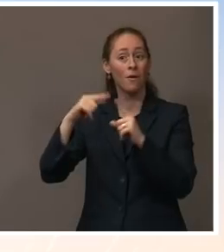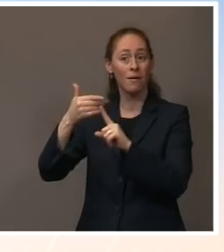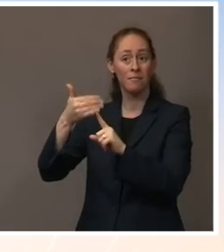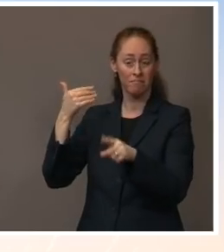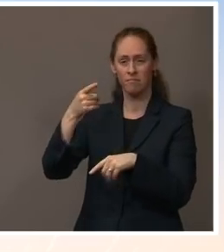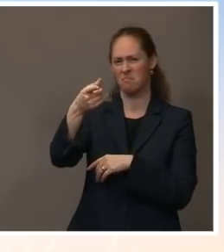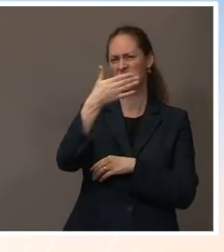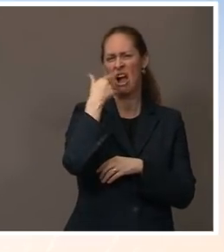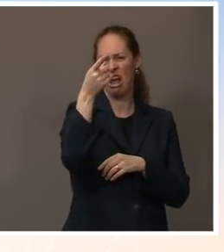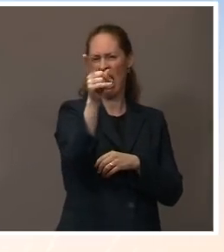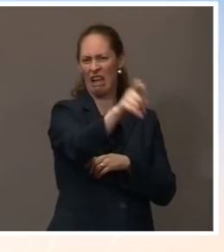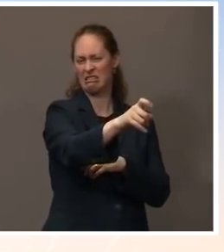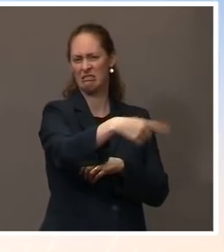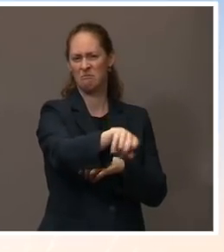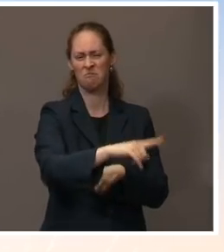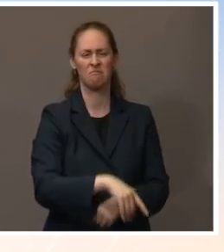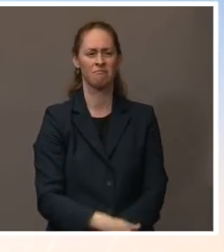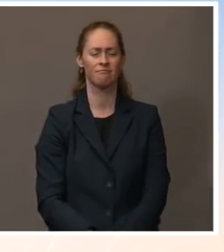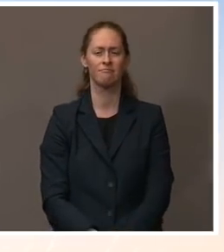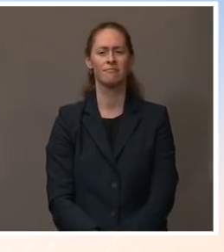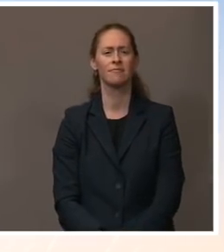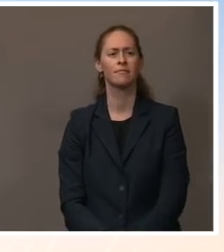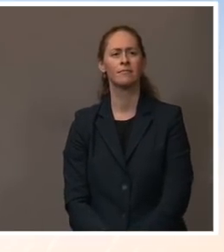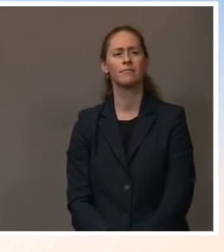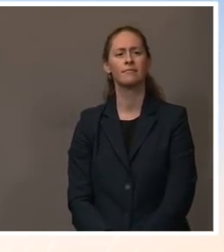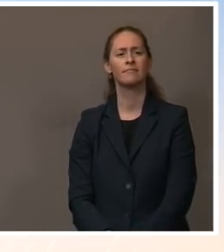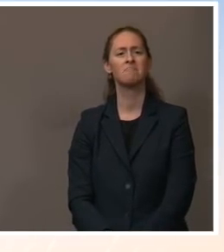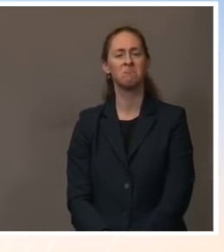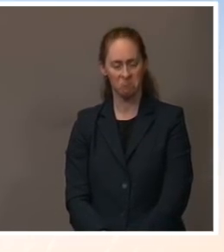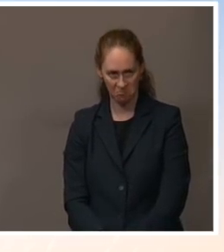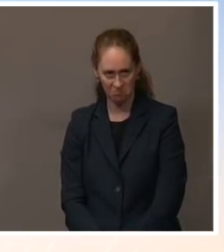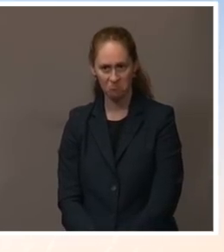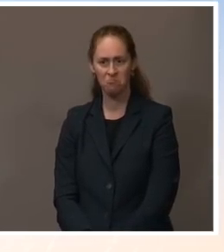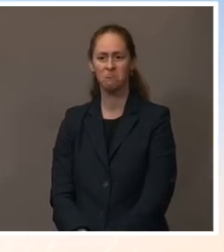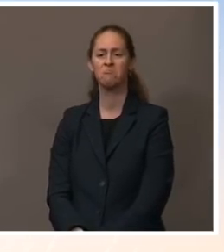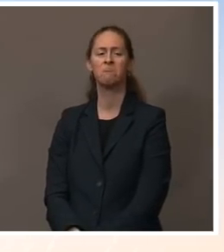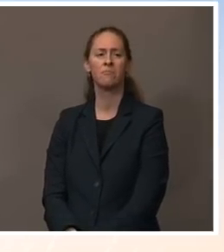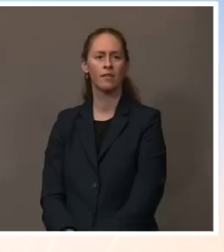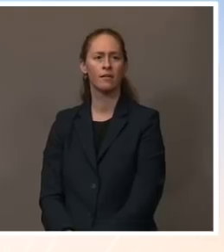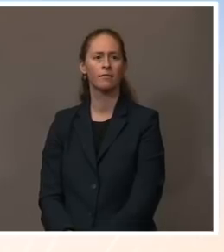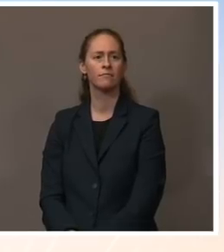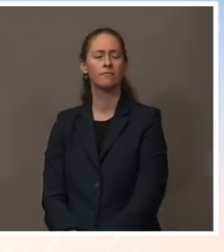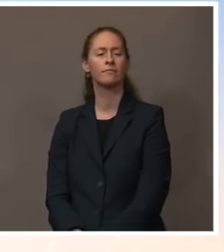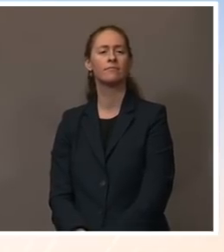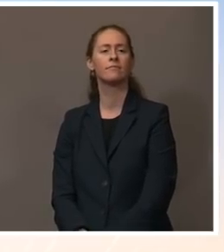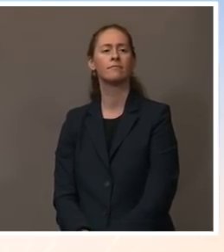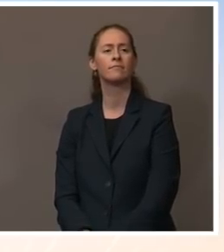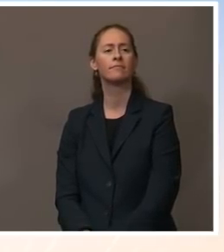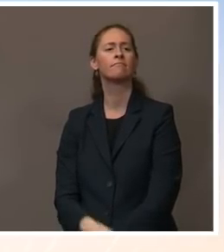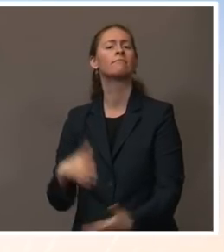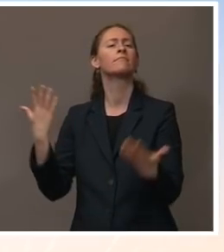The Press: And, secondly, on crime: What's different now as you're trying to push